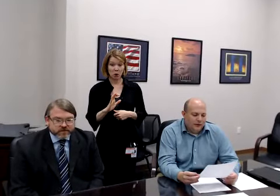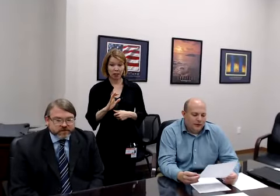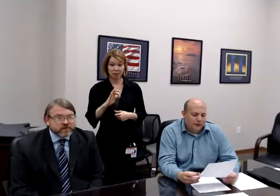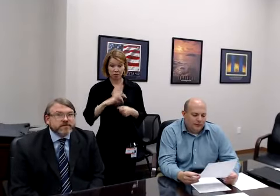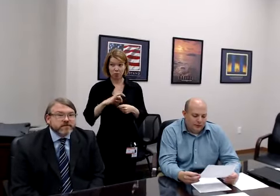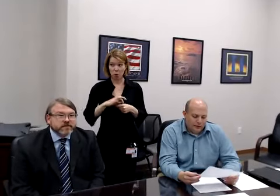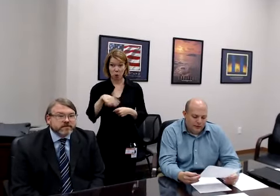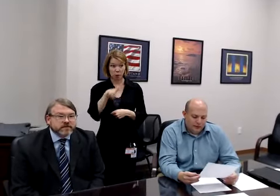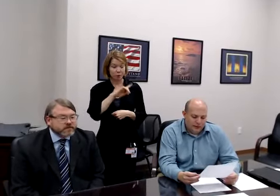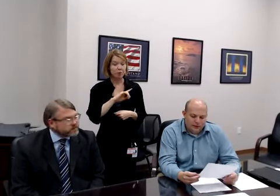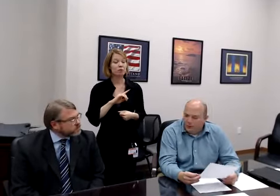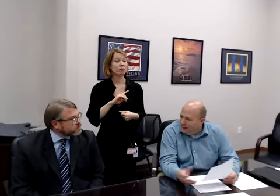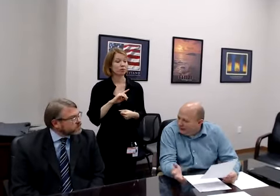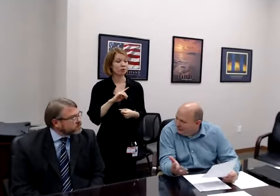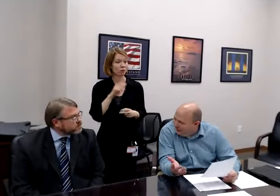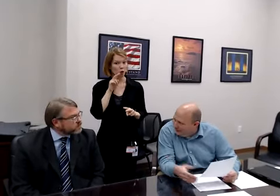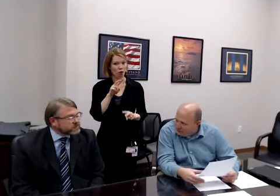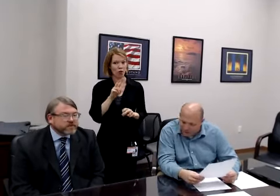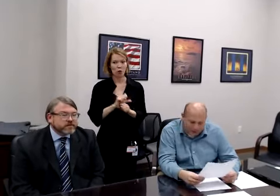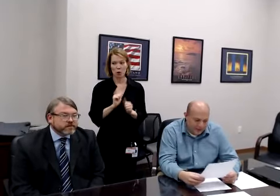We look forward to working together in the future.